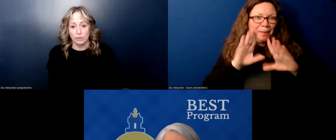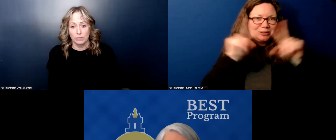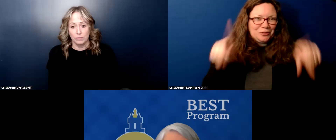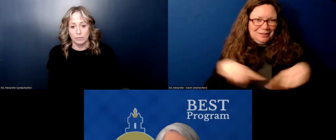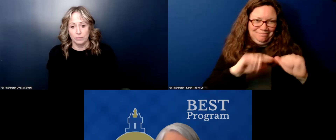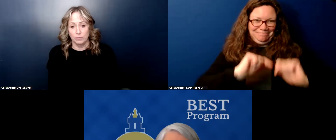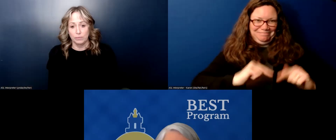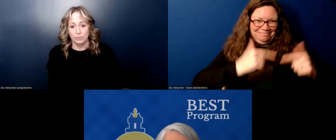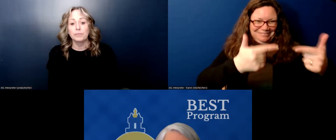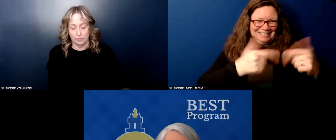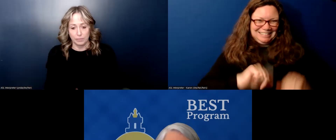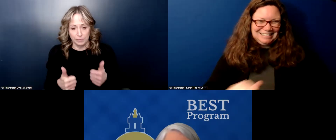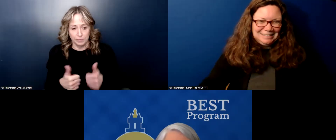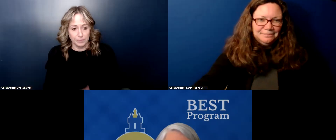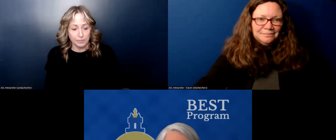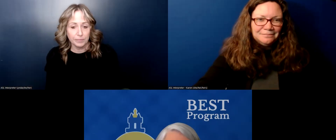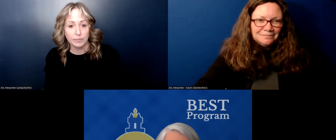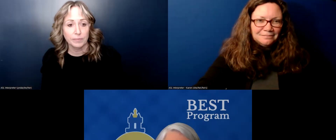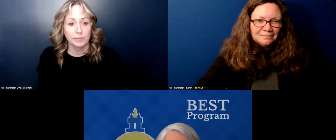And we'll take you through a quick demo.